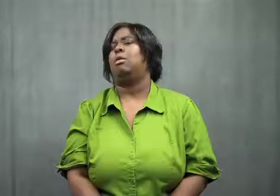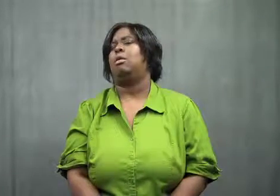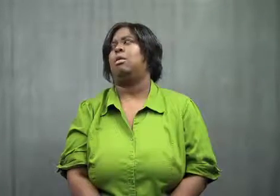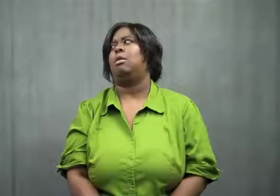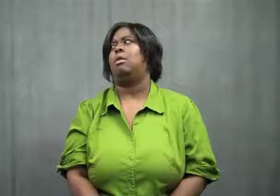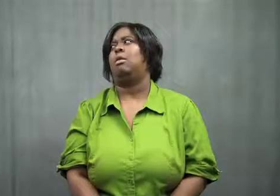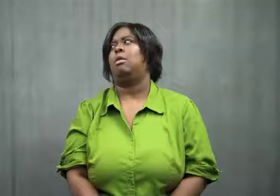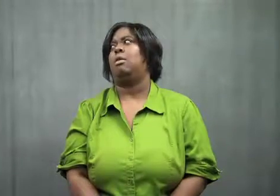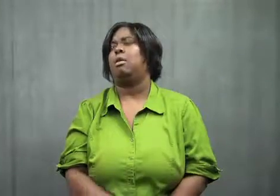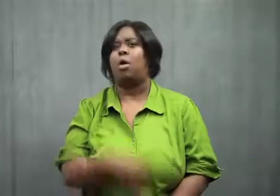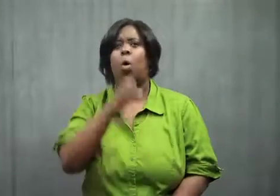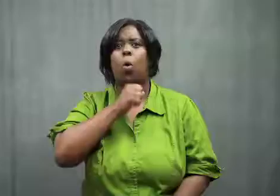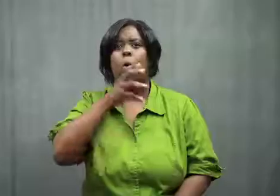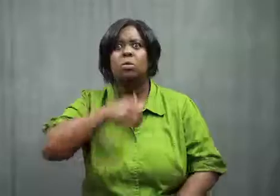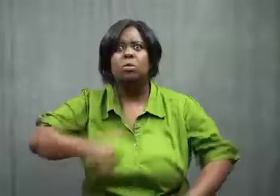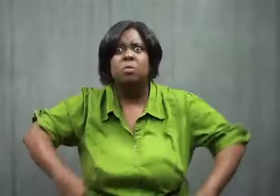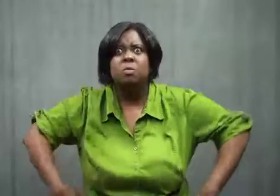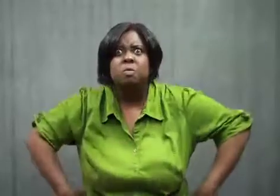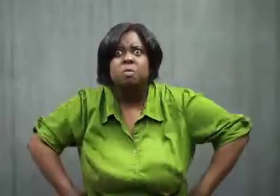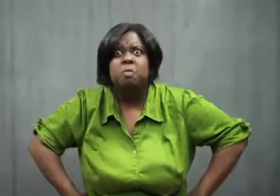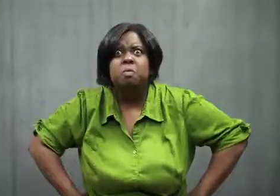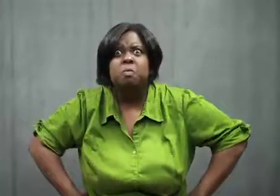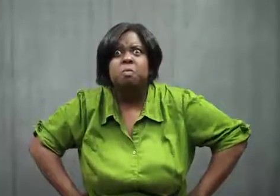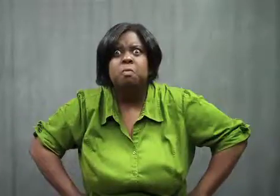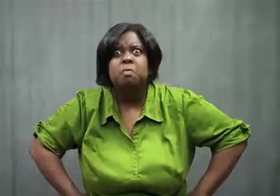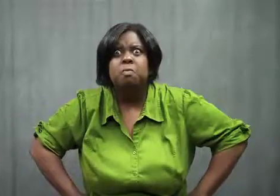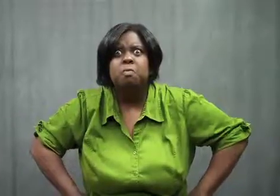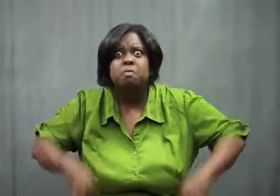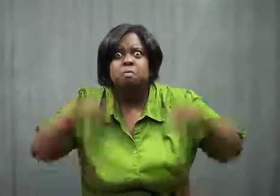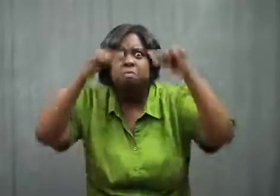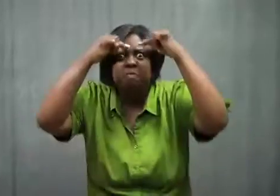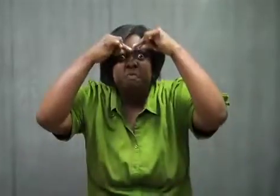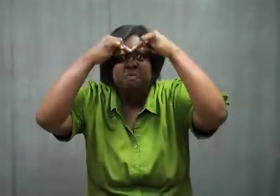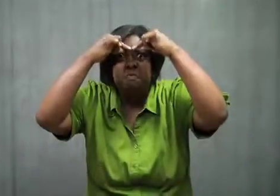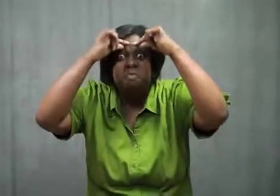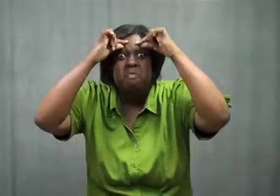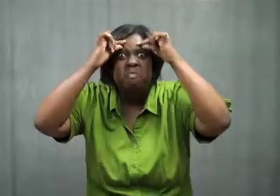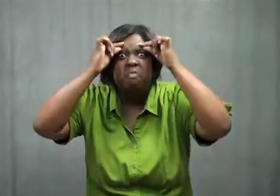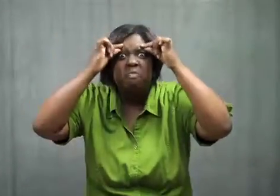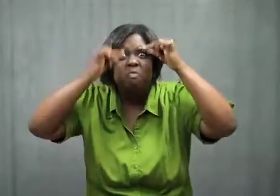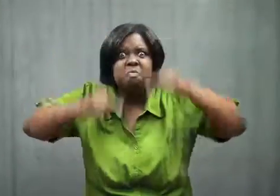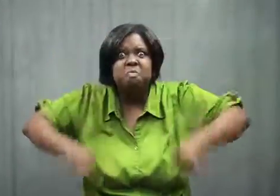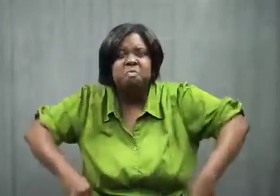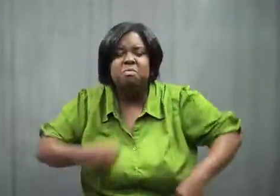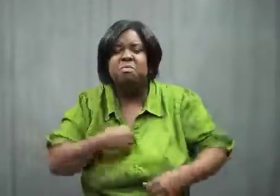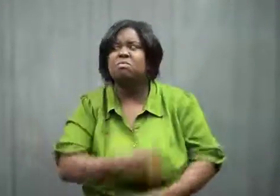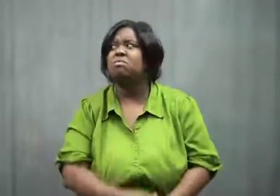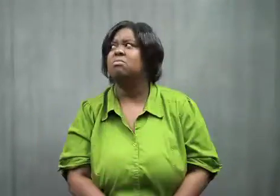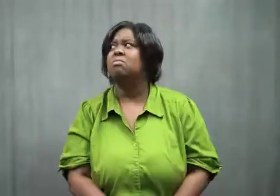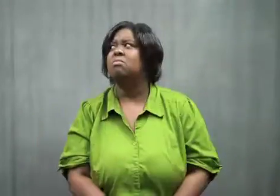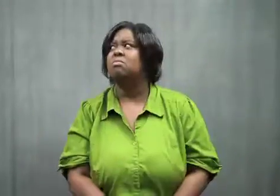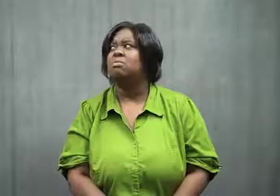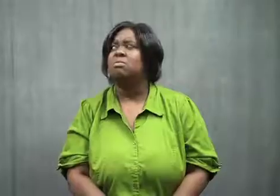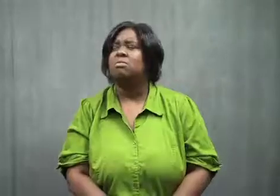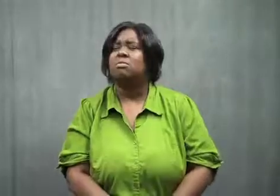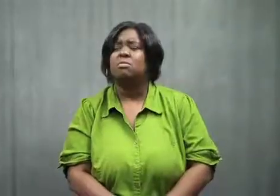There was an old woman glaring at me, hands on hips. She had MAD eyebrows as she glared at me.